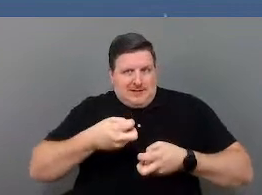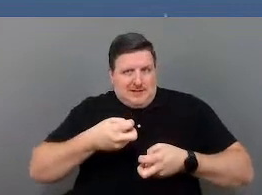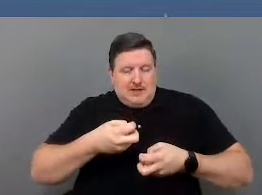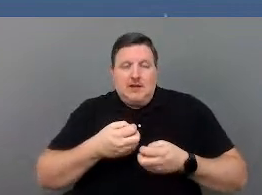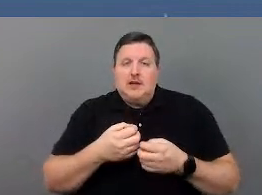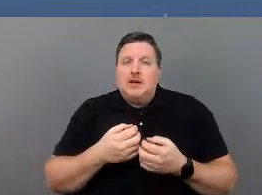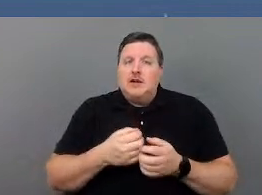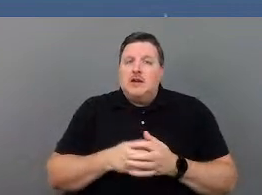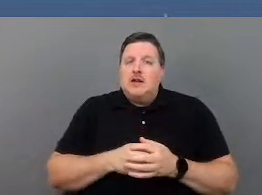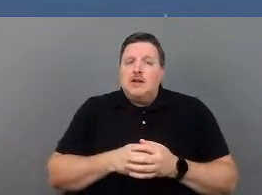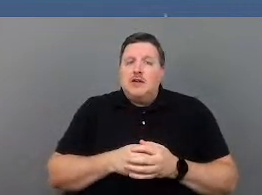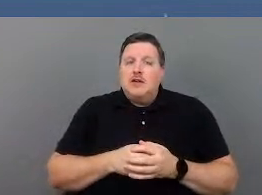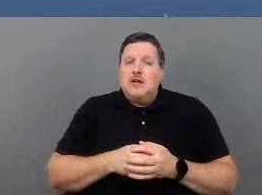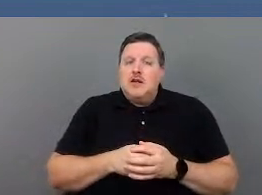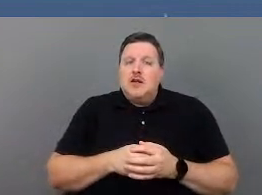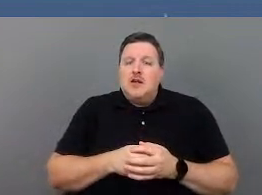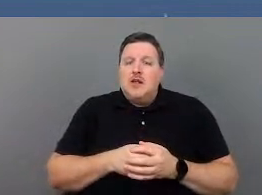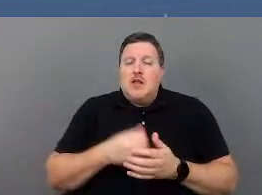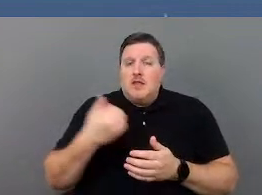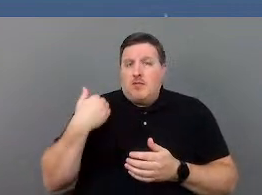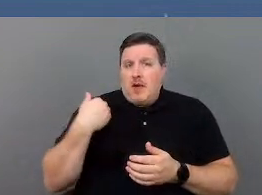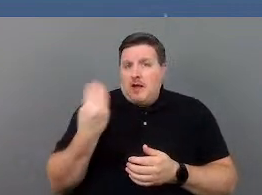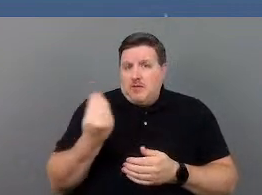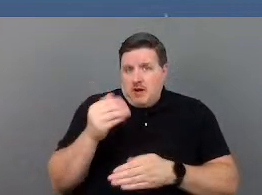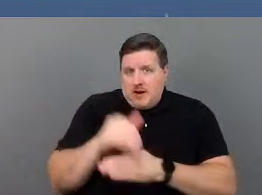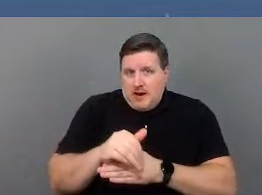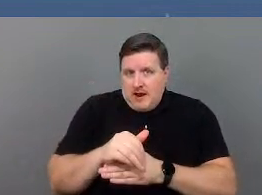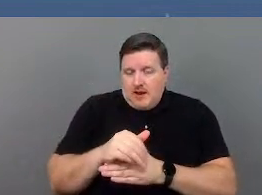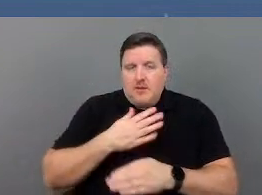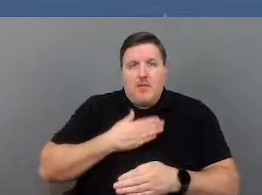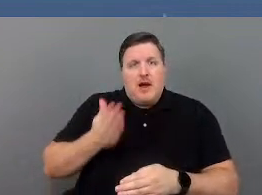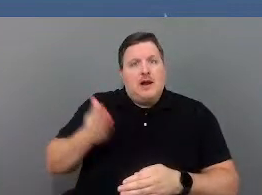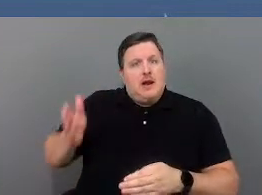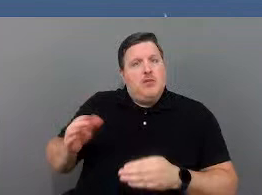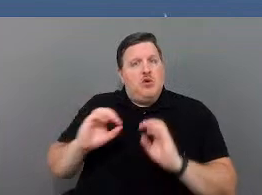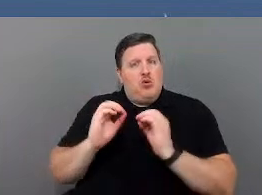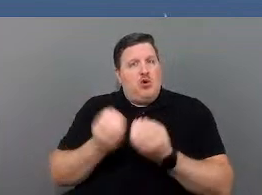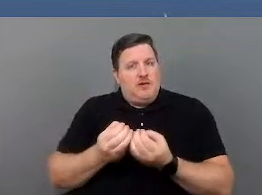THE SAFEST I FELT MOST RECENTLY IS THIS PAST MONDAY NIGHT EVENT FOR NEIGHBORS TO LIGHT UP